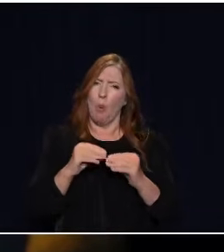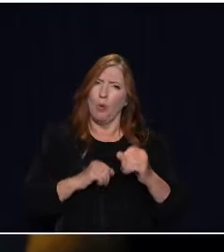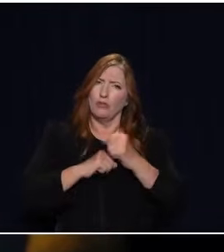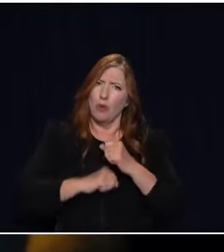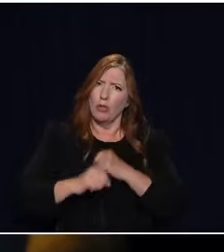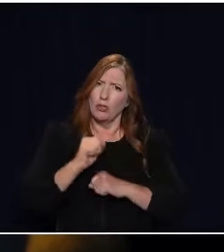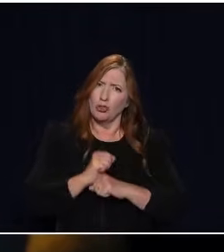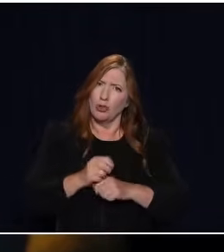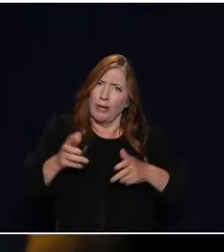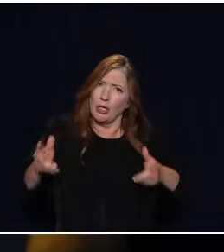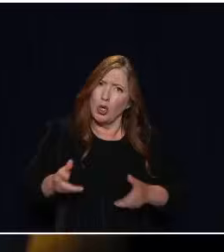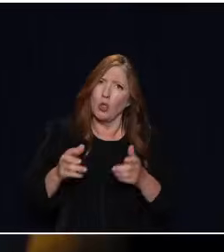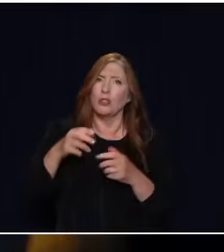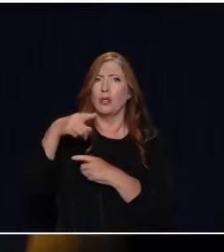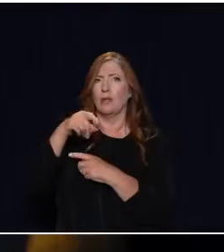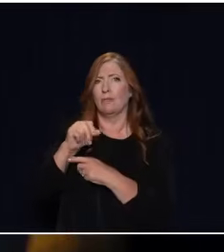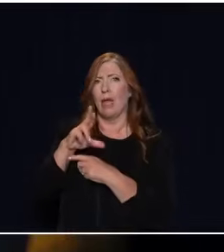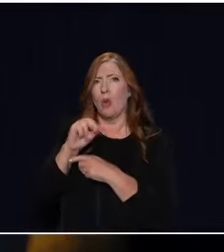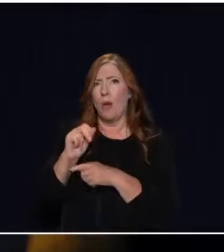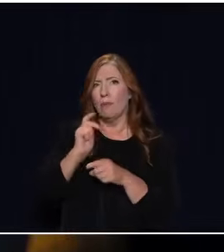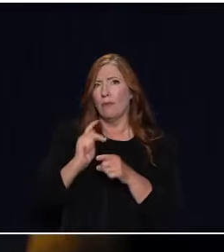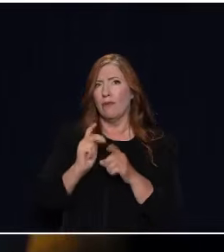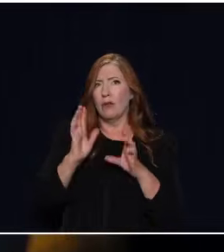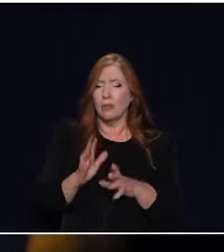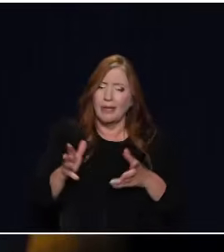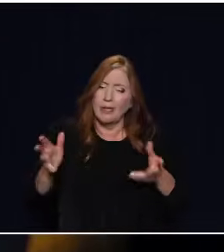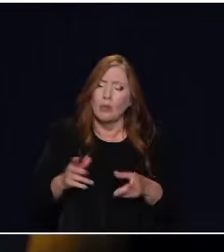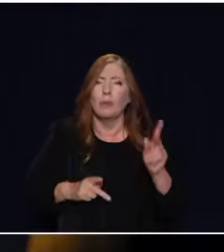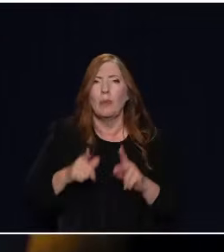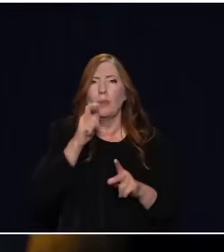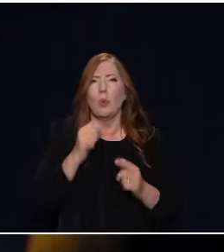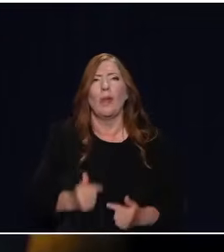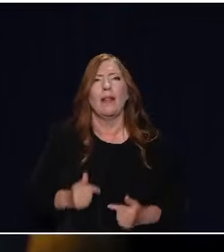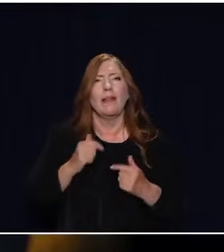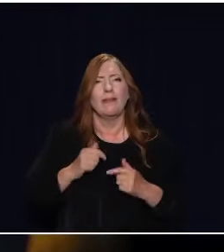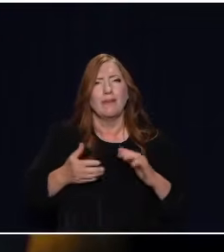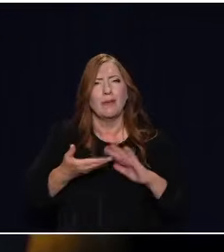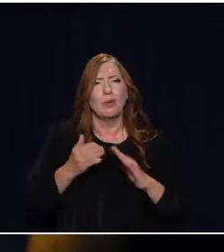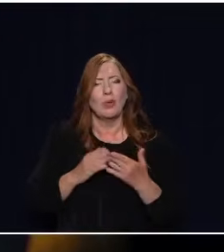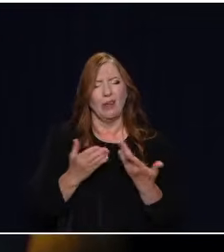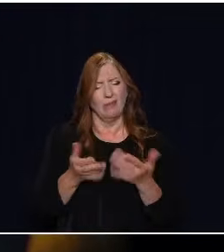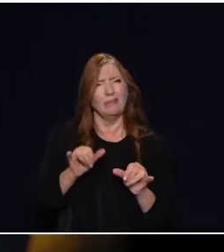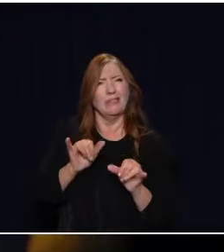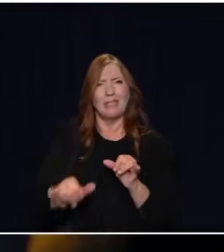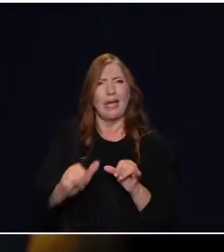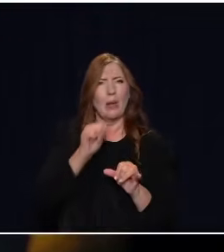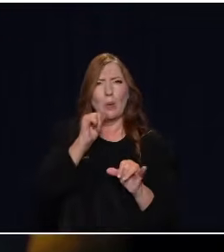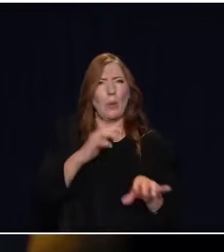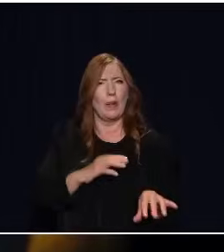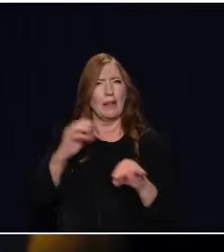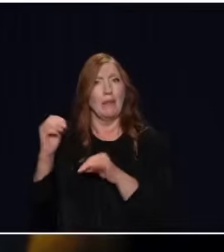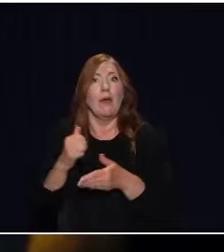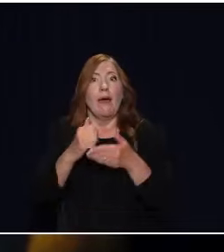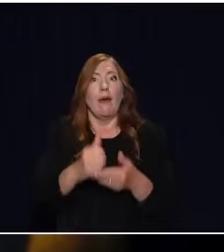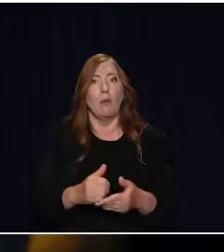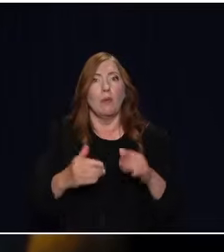AND UNIVERSITIES, THE PIPELINE CAN BE SHORED UP AND ENCOURAGING THE PARAPROFESSIONALS,